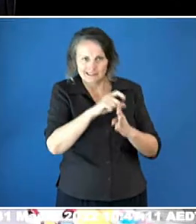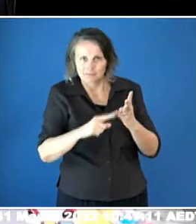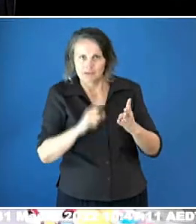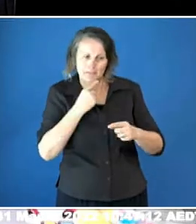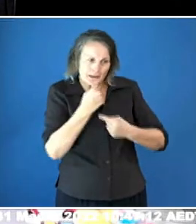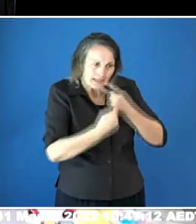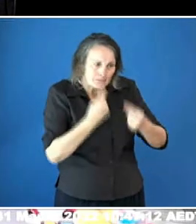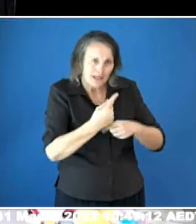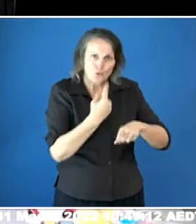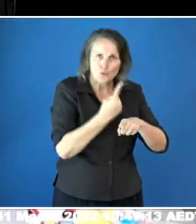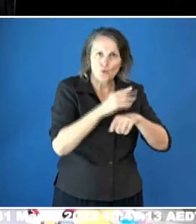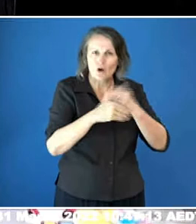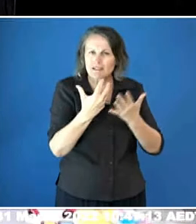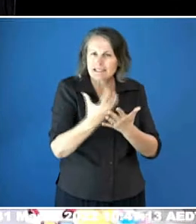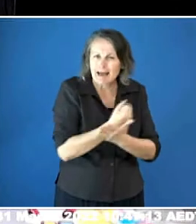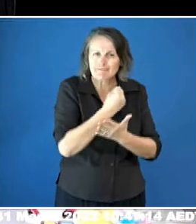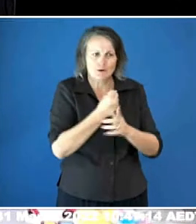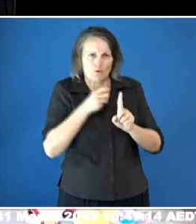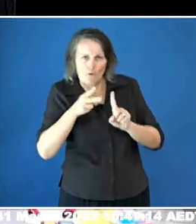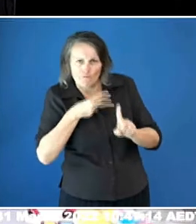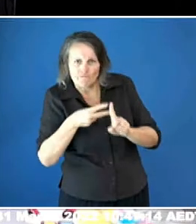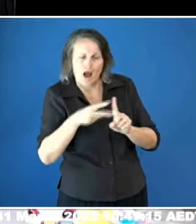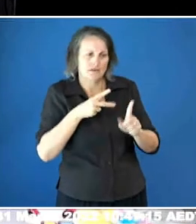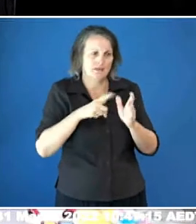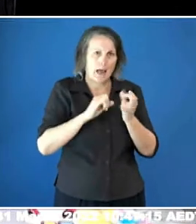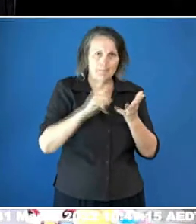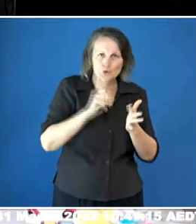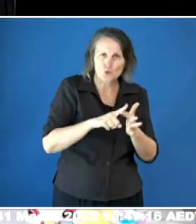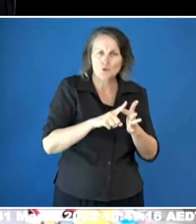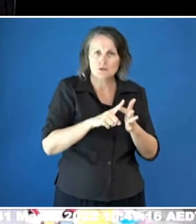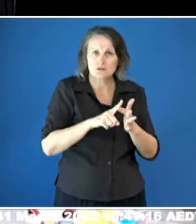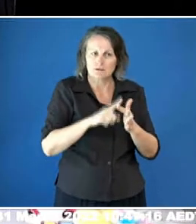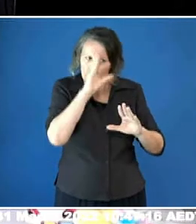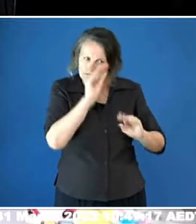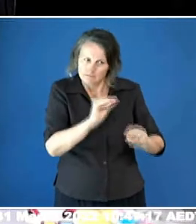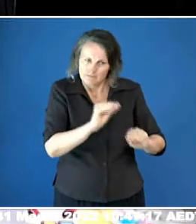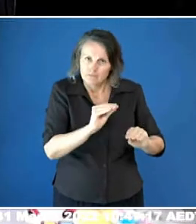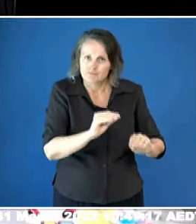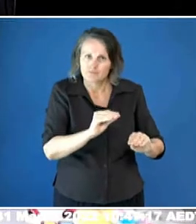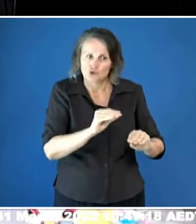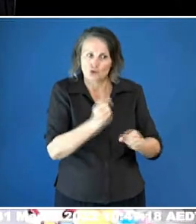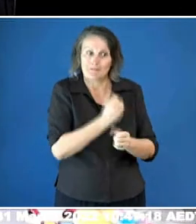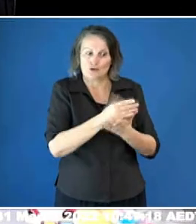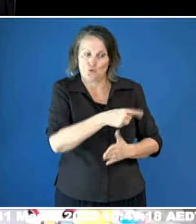these stories of violence and abuse and how they can be safe, that they should speak up?